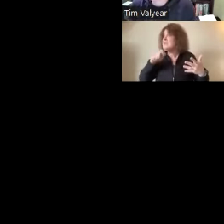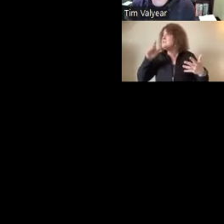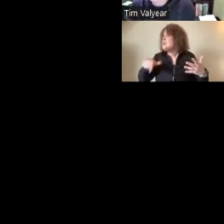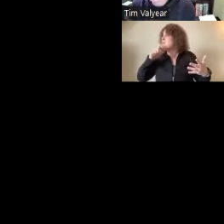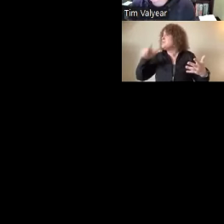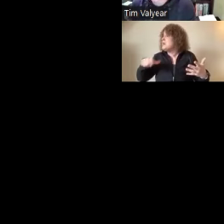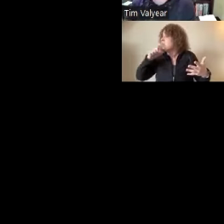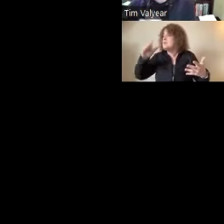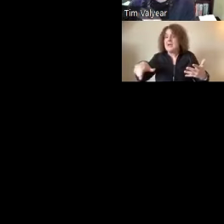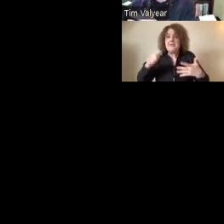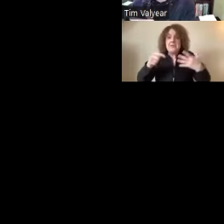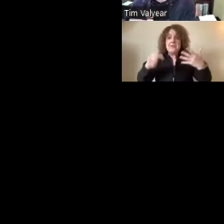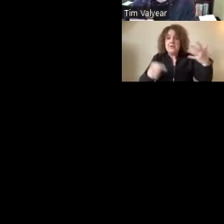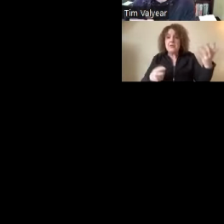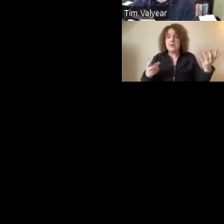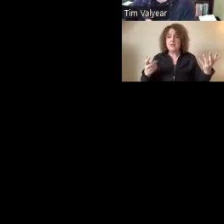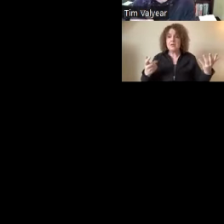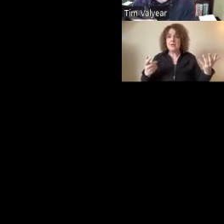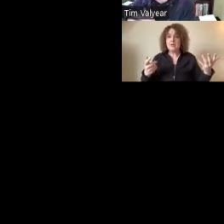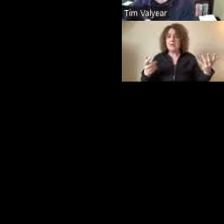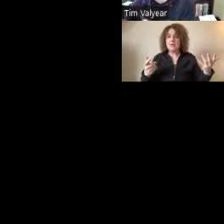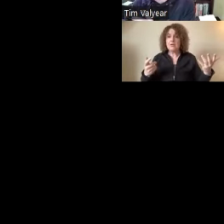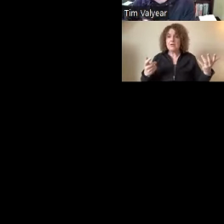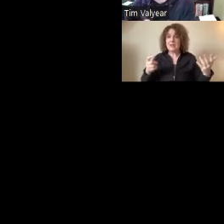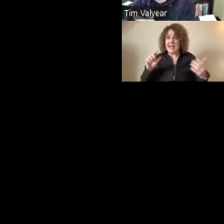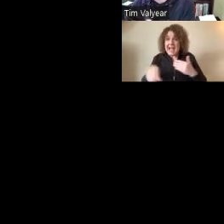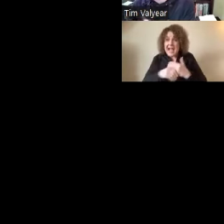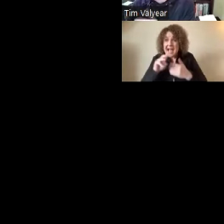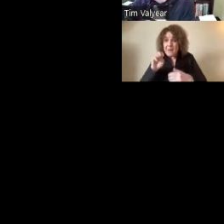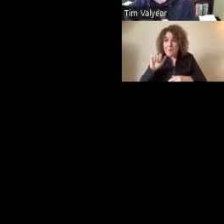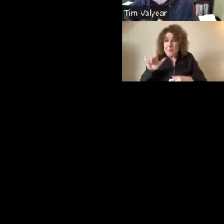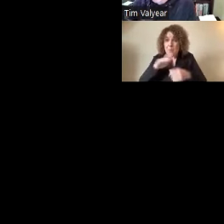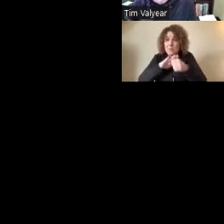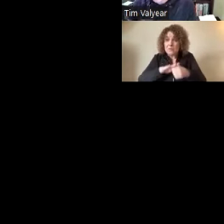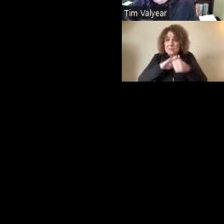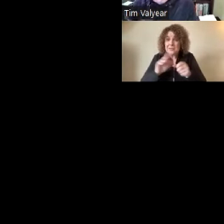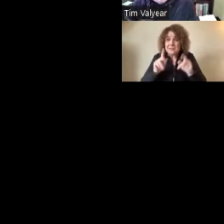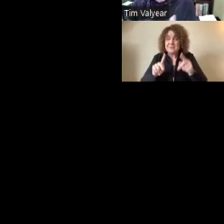the bottom of my heart. It makes me weary that if we take away all of these, you know, layers of our Swiss cheese